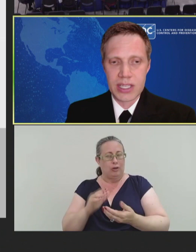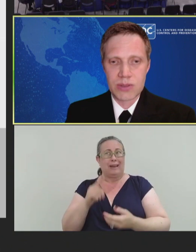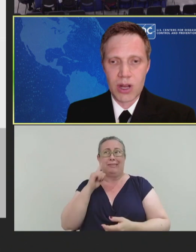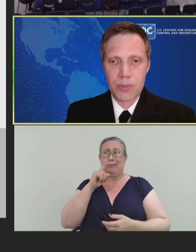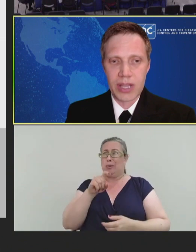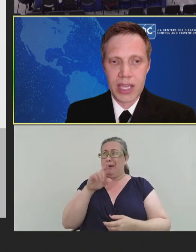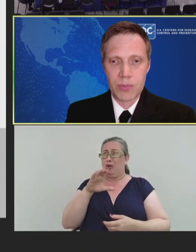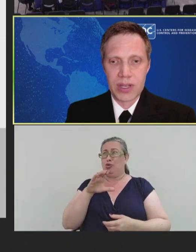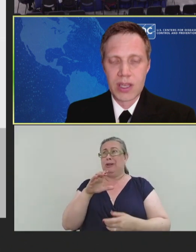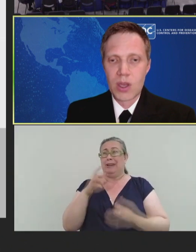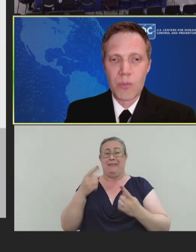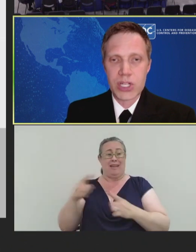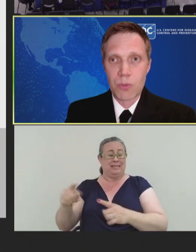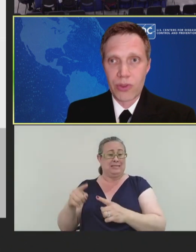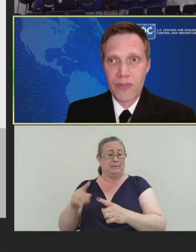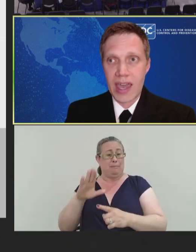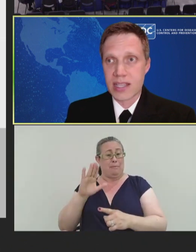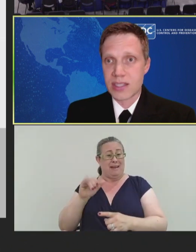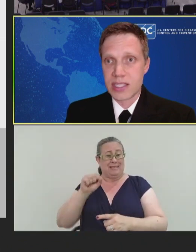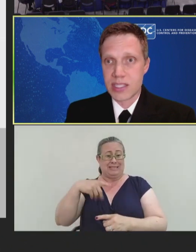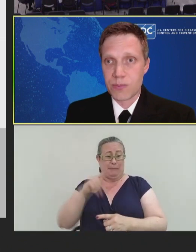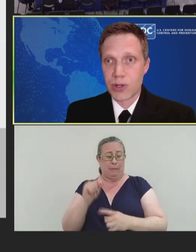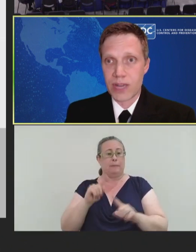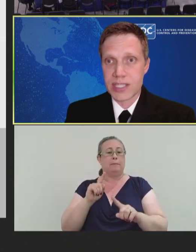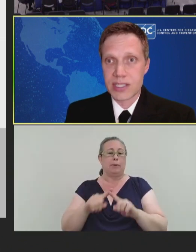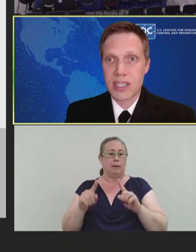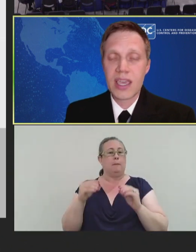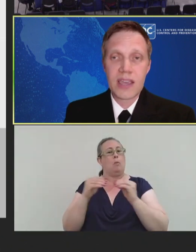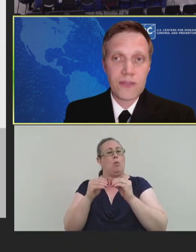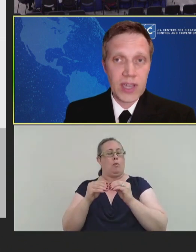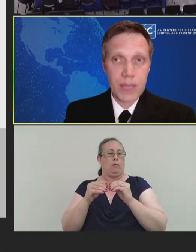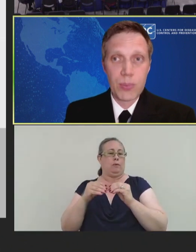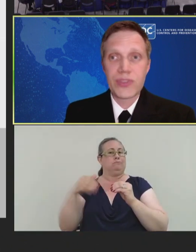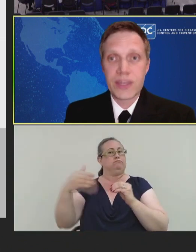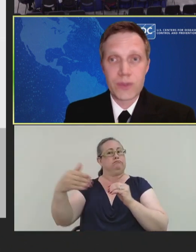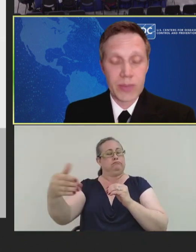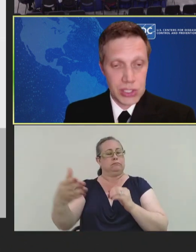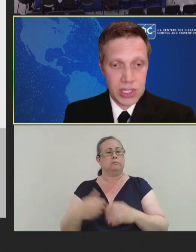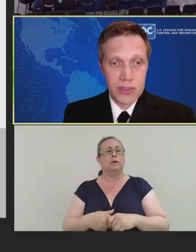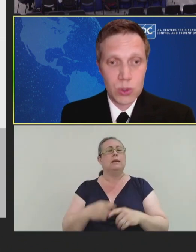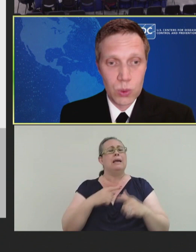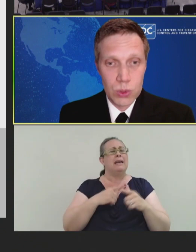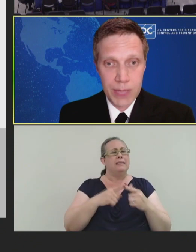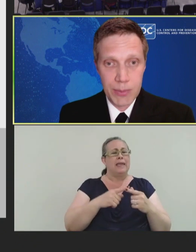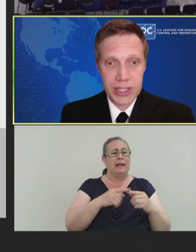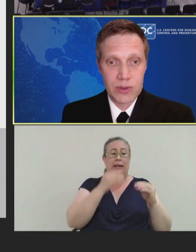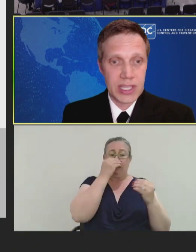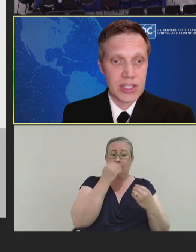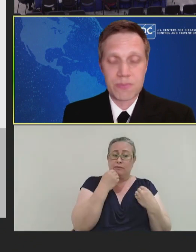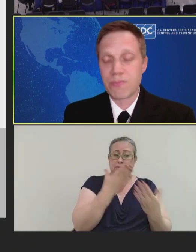is our plan, but much more than that as the season progresses. And then finally, put the information in the tools that I'm already using. Just make